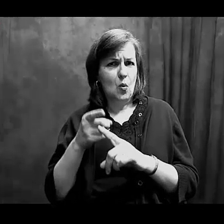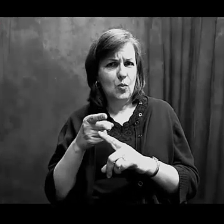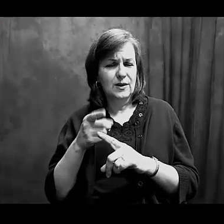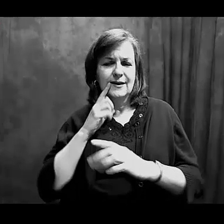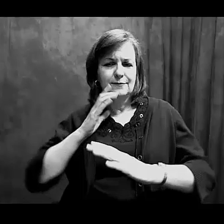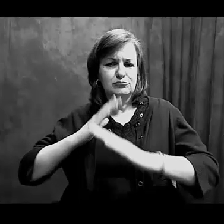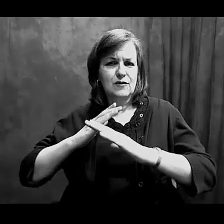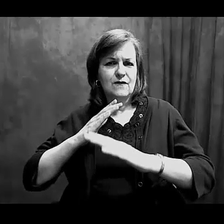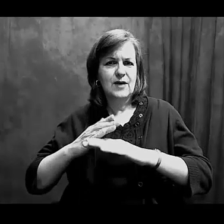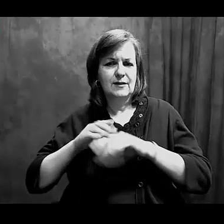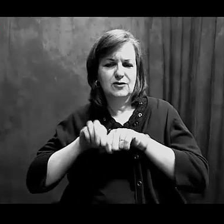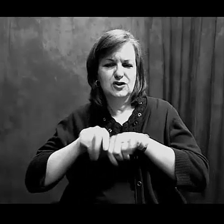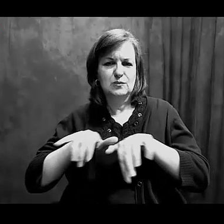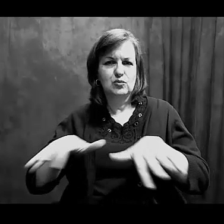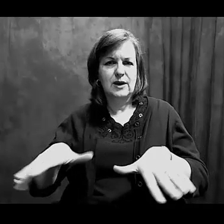and the idea is